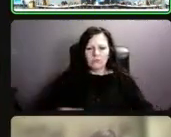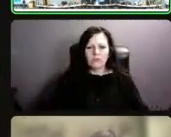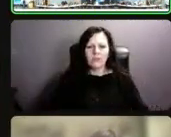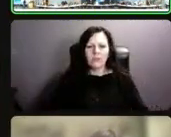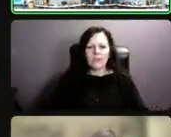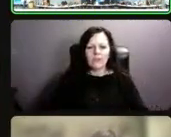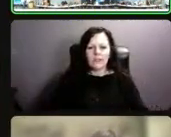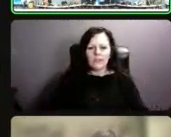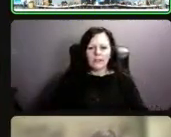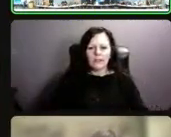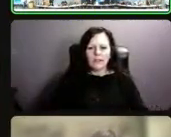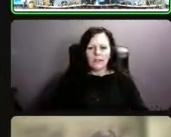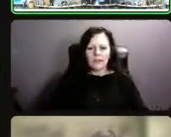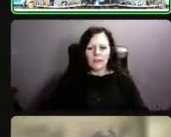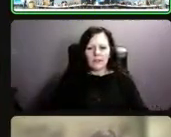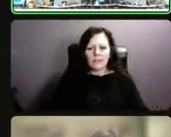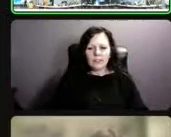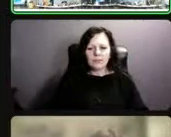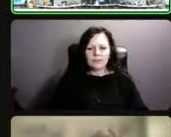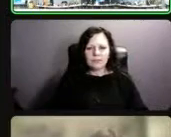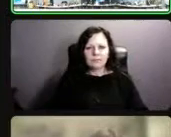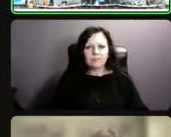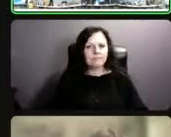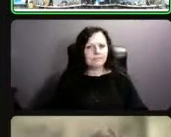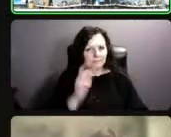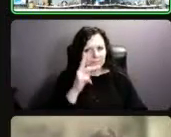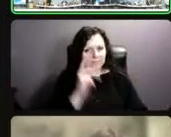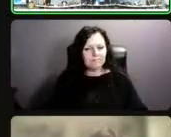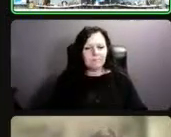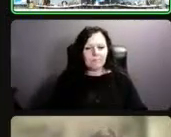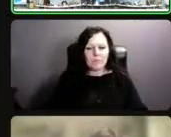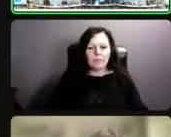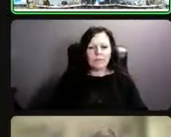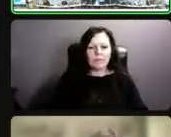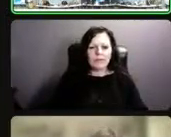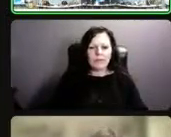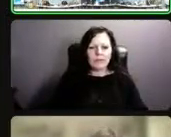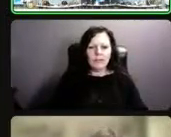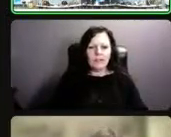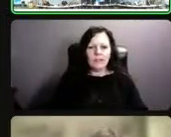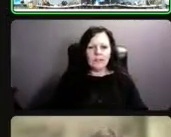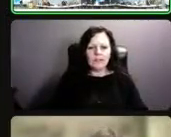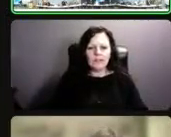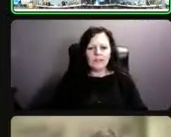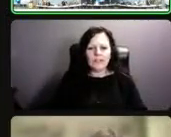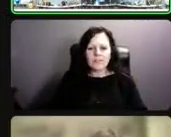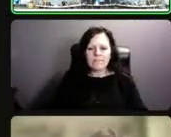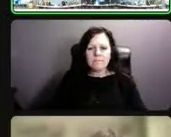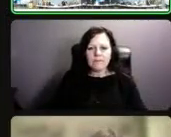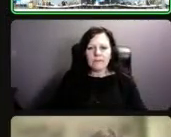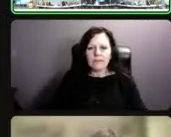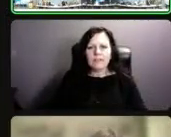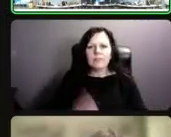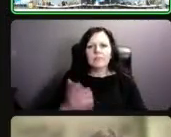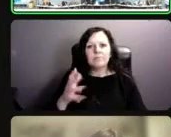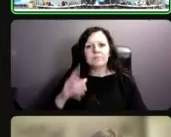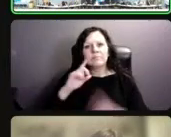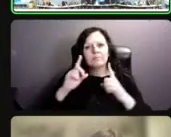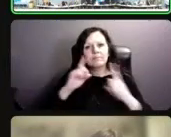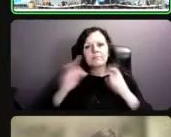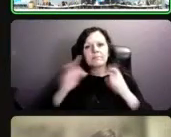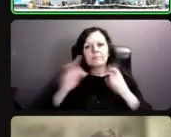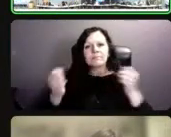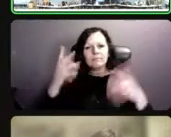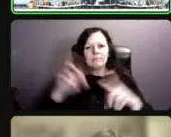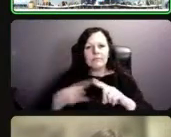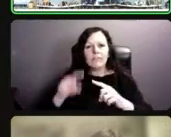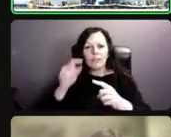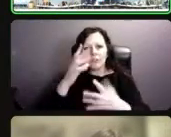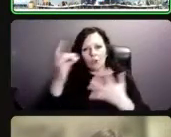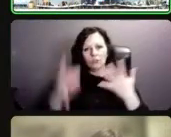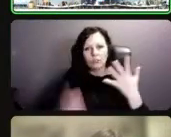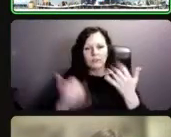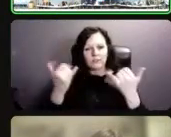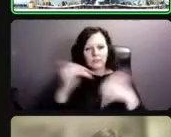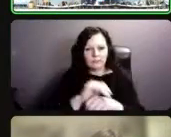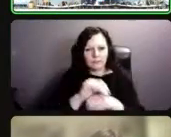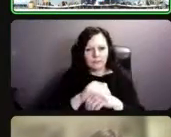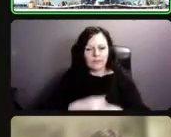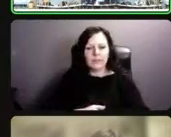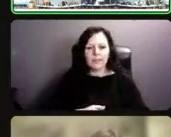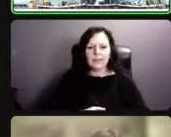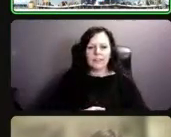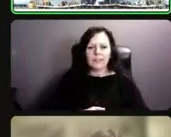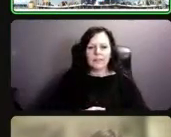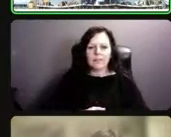BUSINESS AND MAKE A RESERVATION